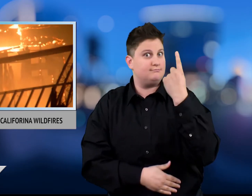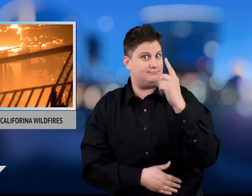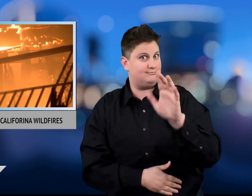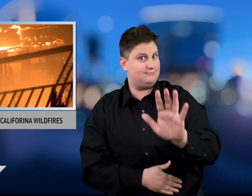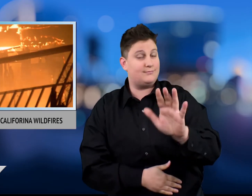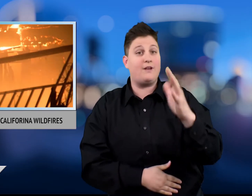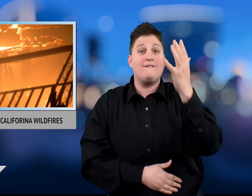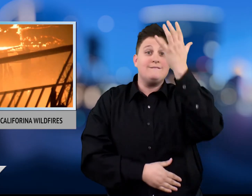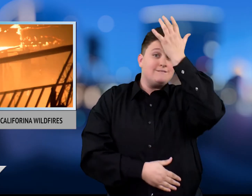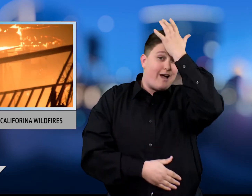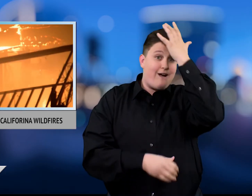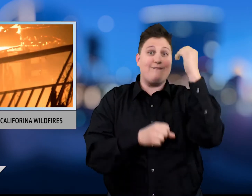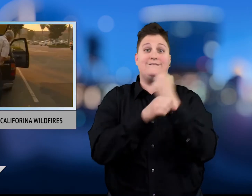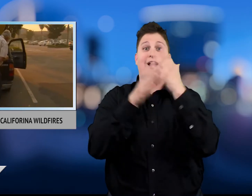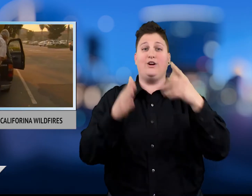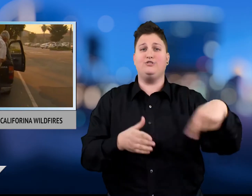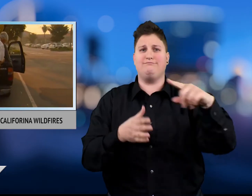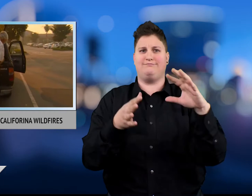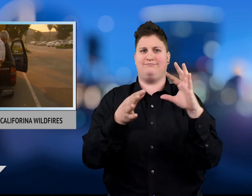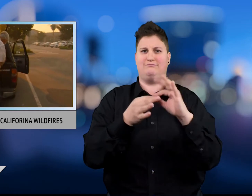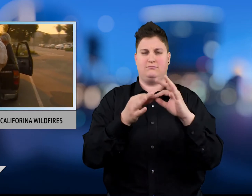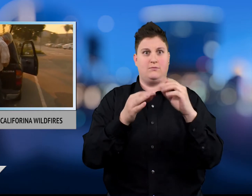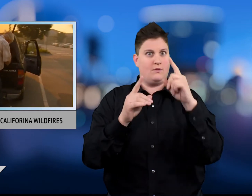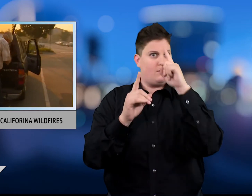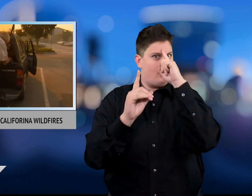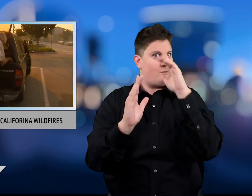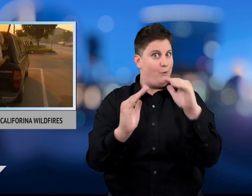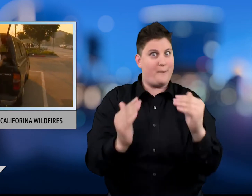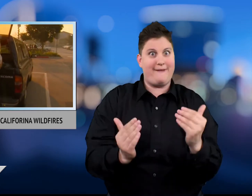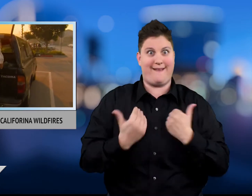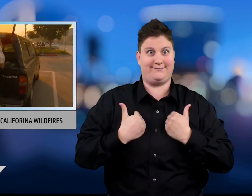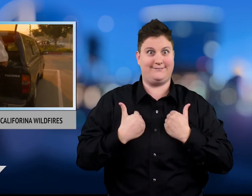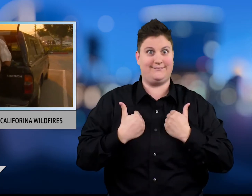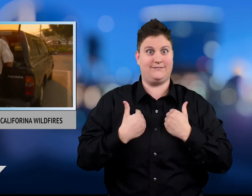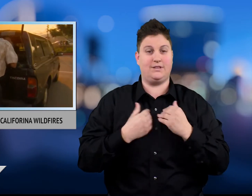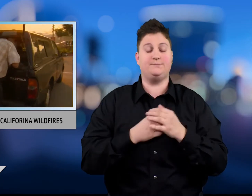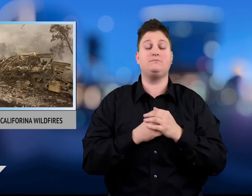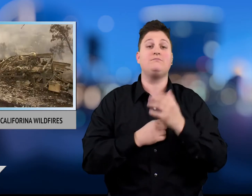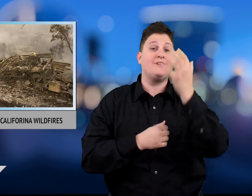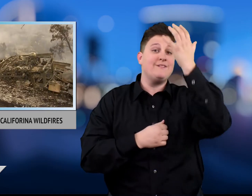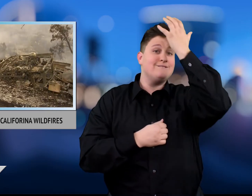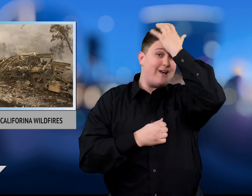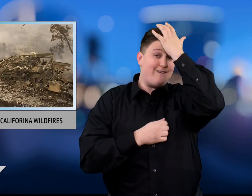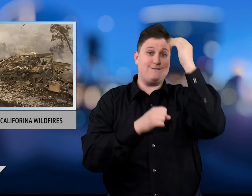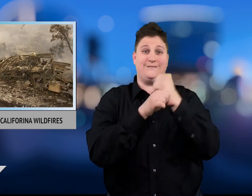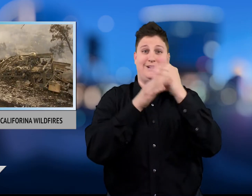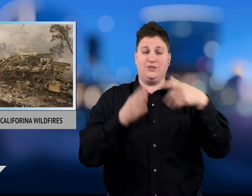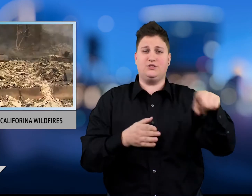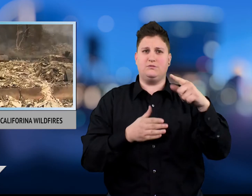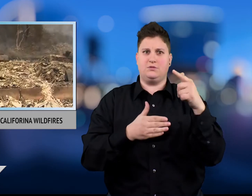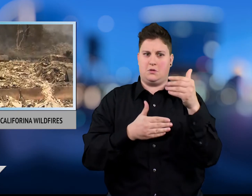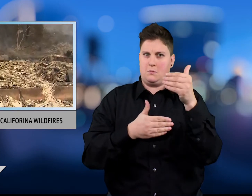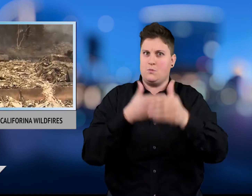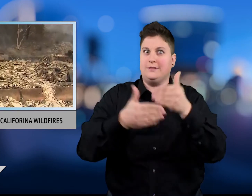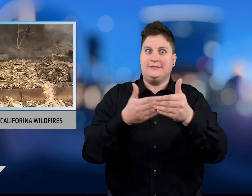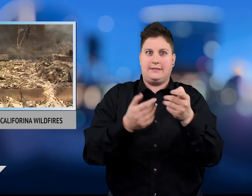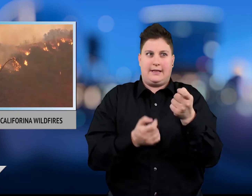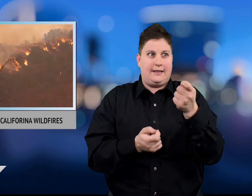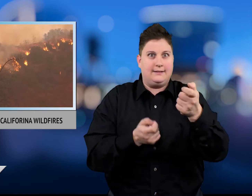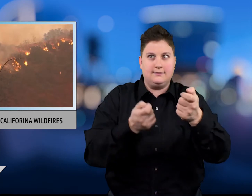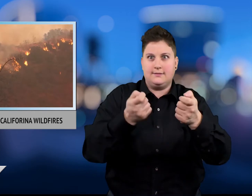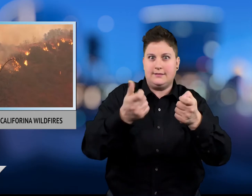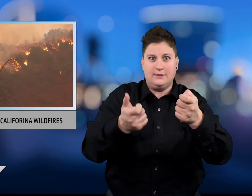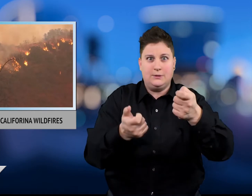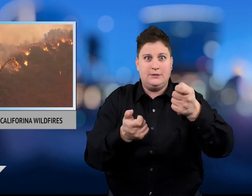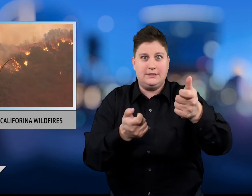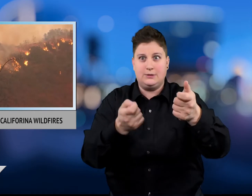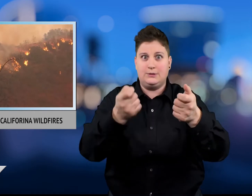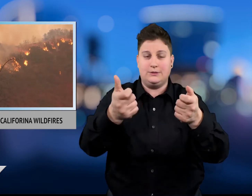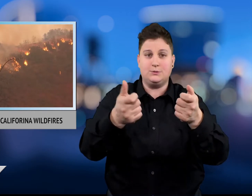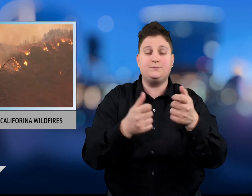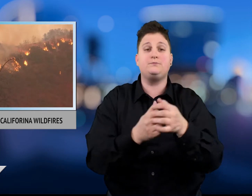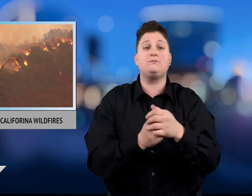But firefighters say there is a glimmer of hope.